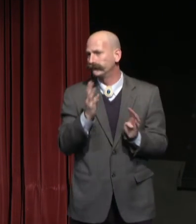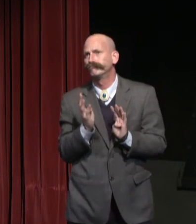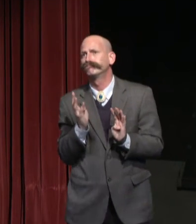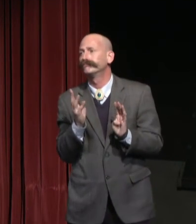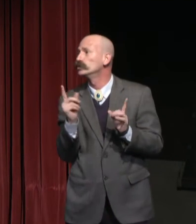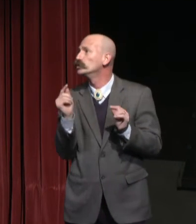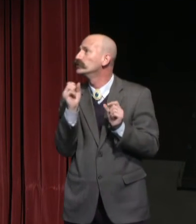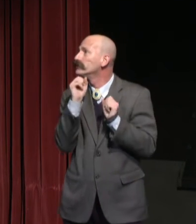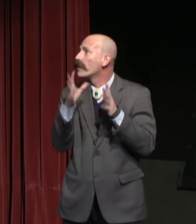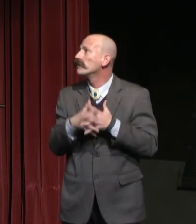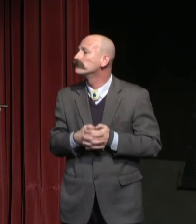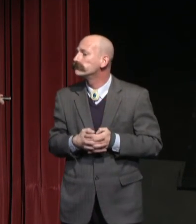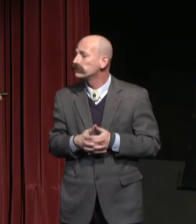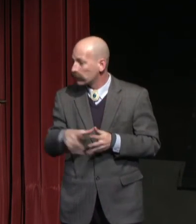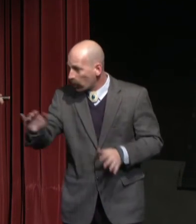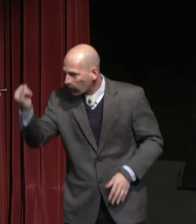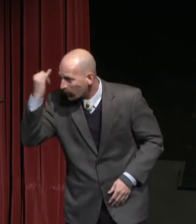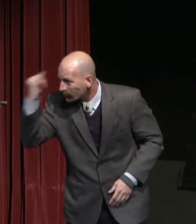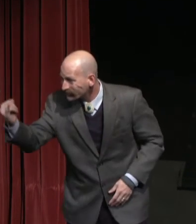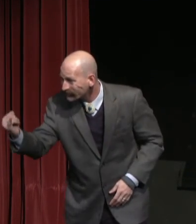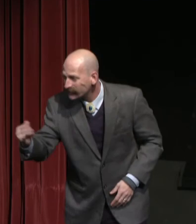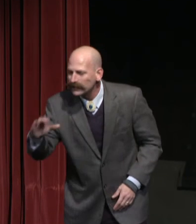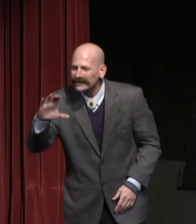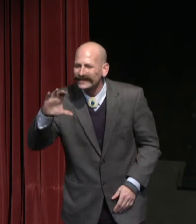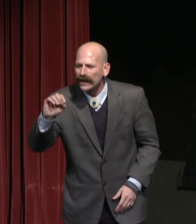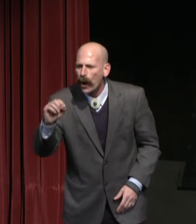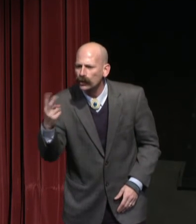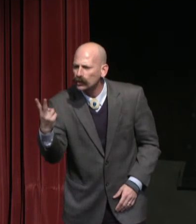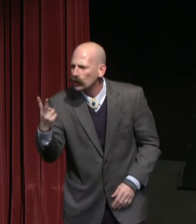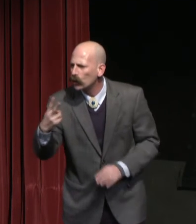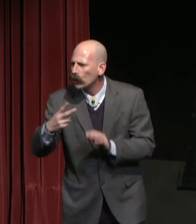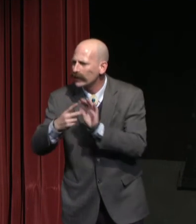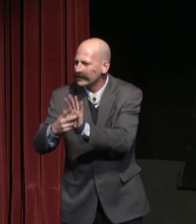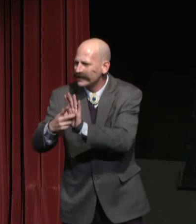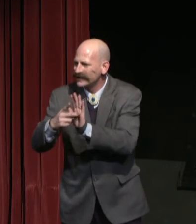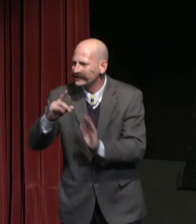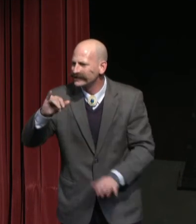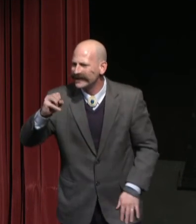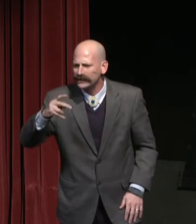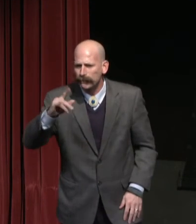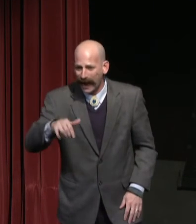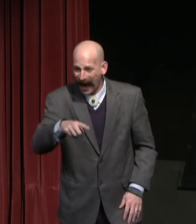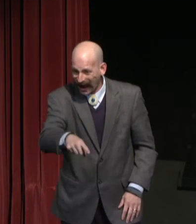What if we put some CO2 displays here, monitoring CO2